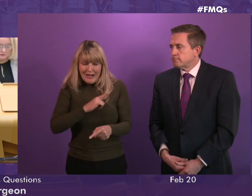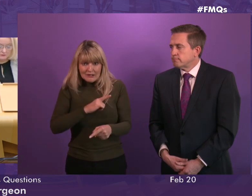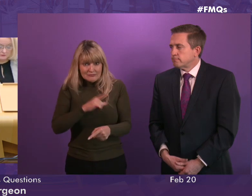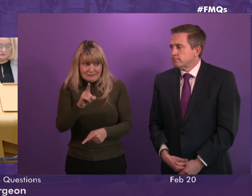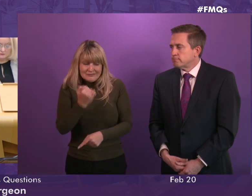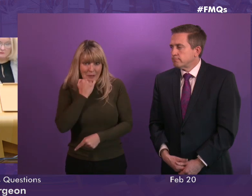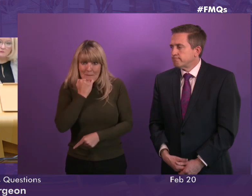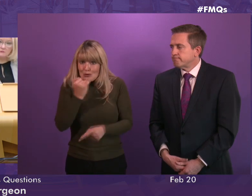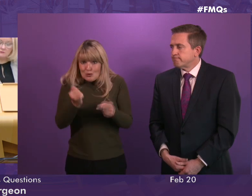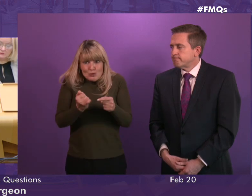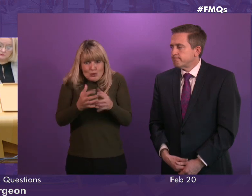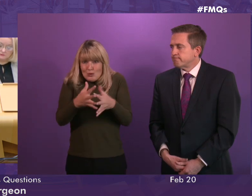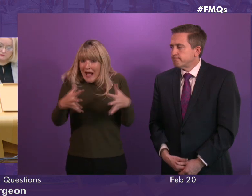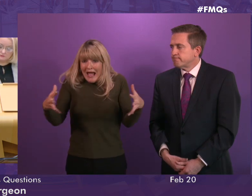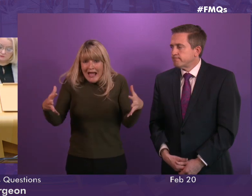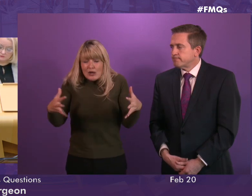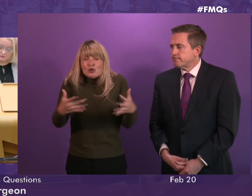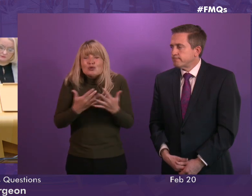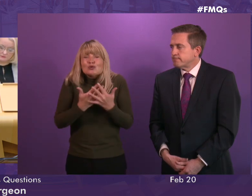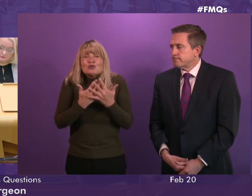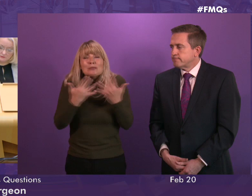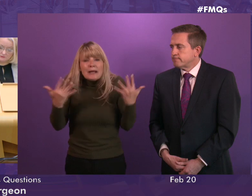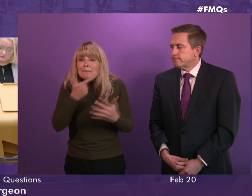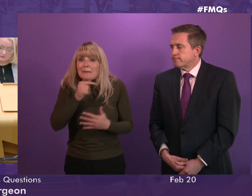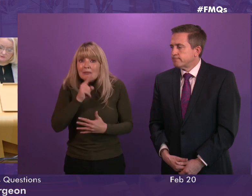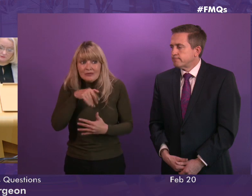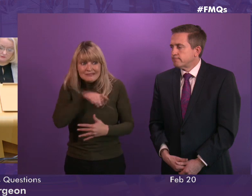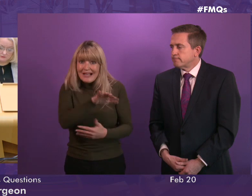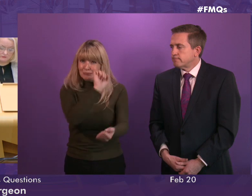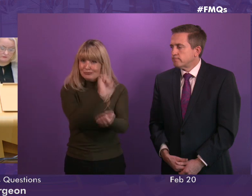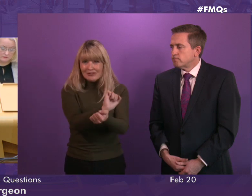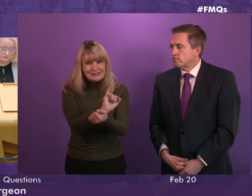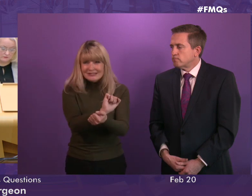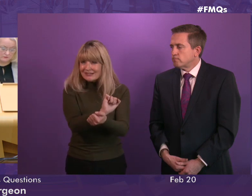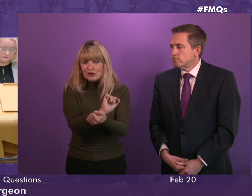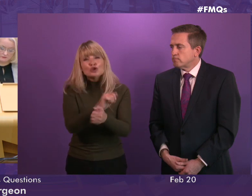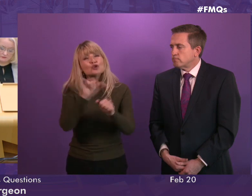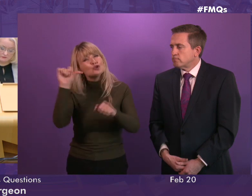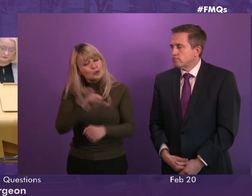Right now, too many people are in prison who would be better punished elsewhere. When I